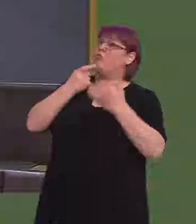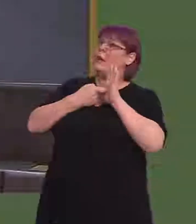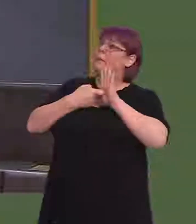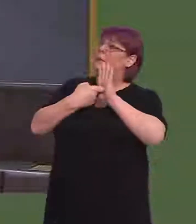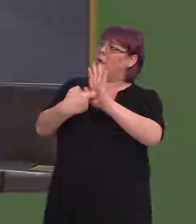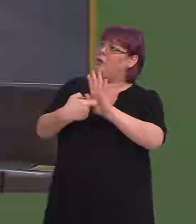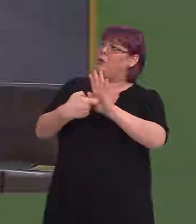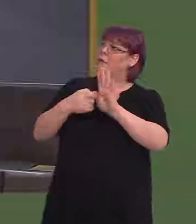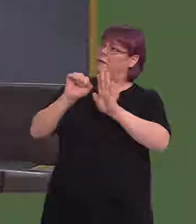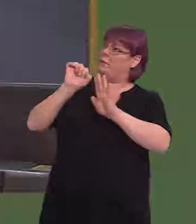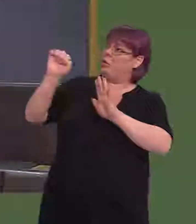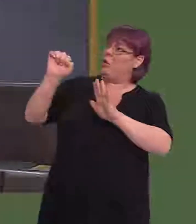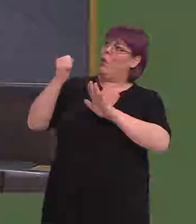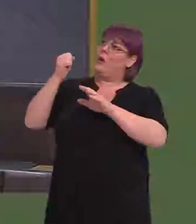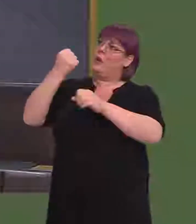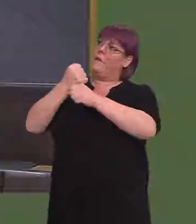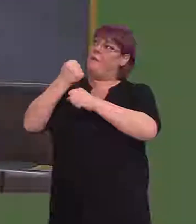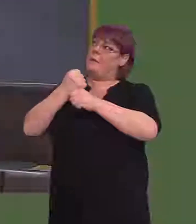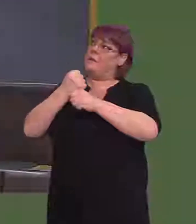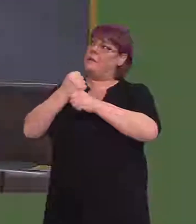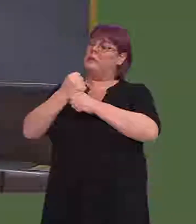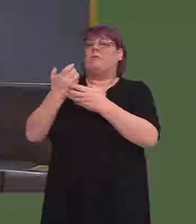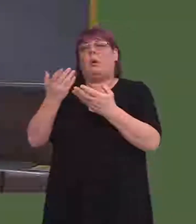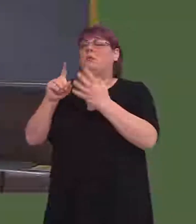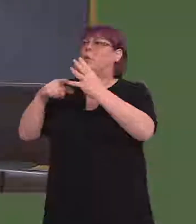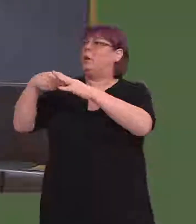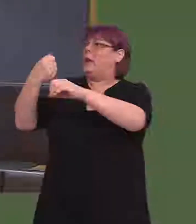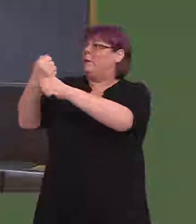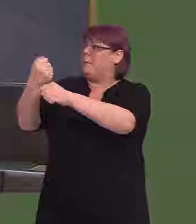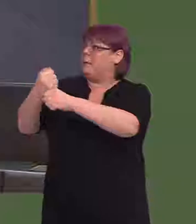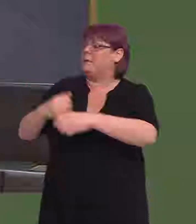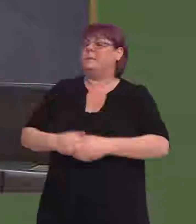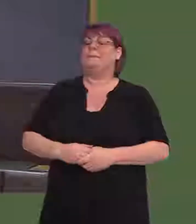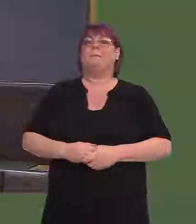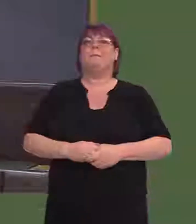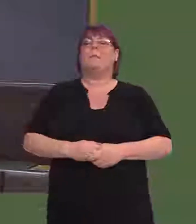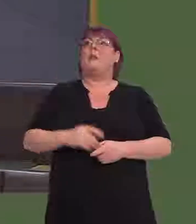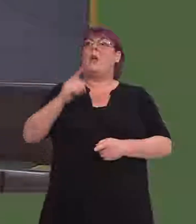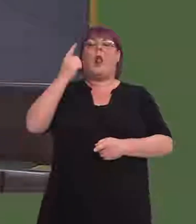on your Government, not the UK Government. I move on to the customs union question now.